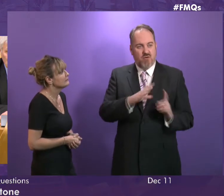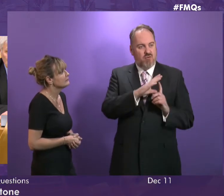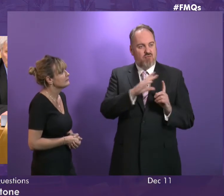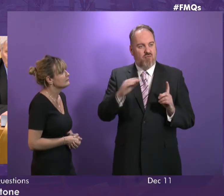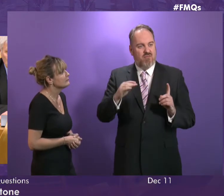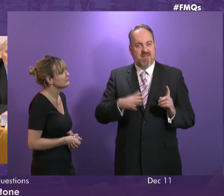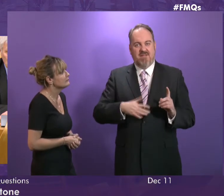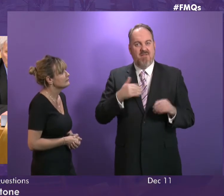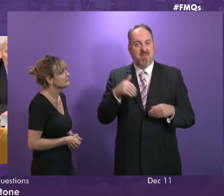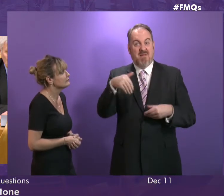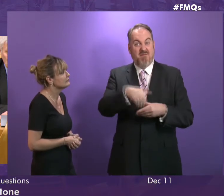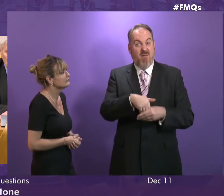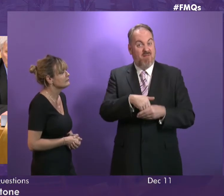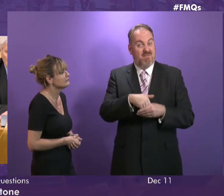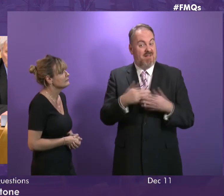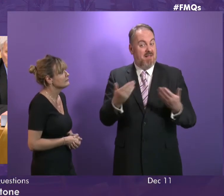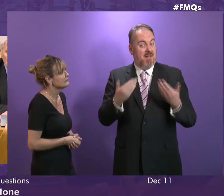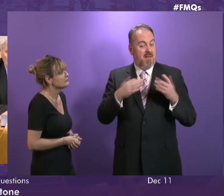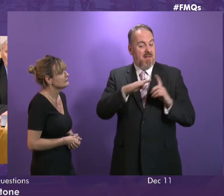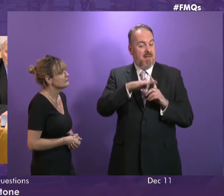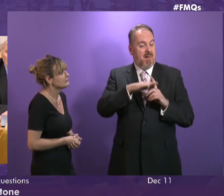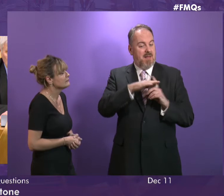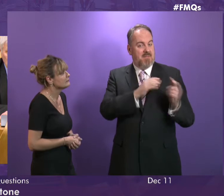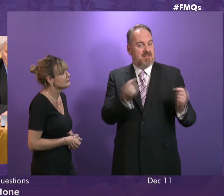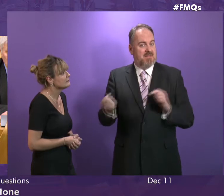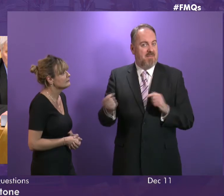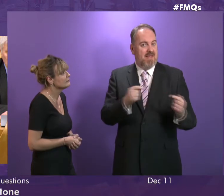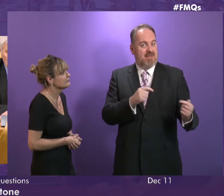from climate debates during the election. However, there is a cosy consensus in the